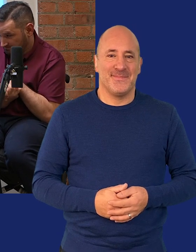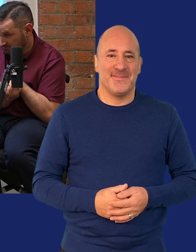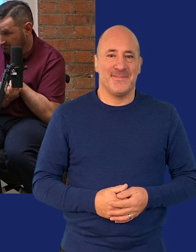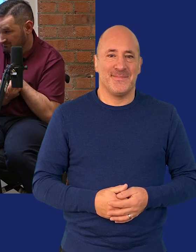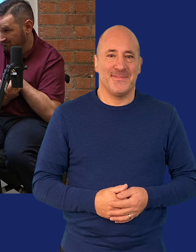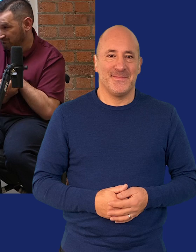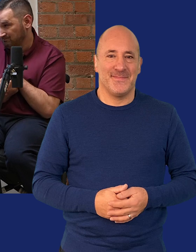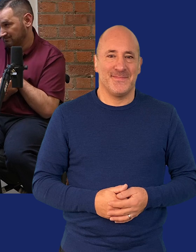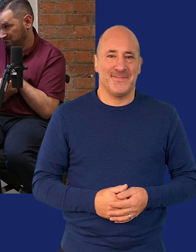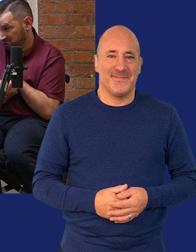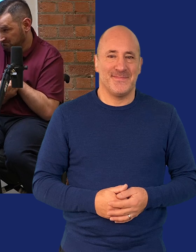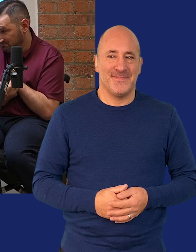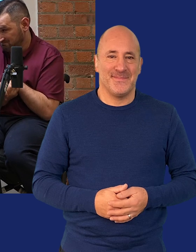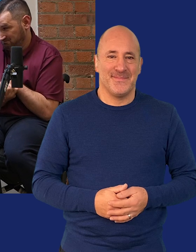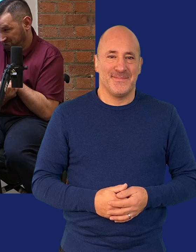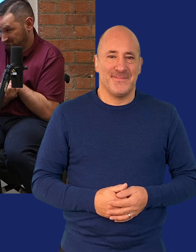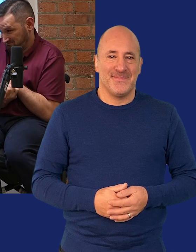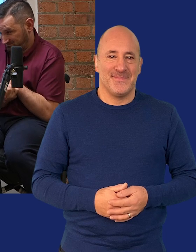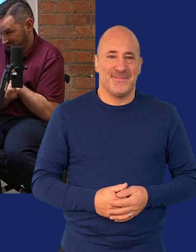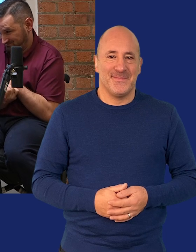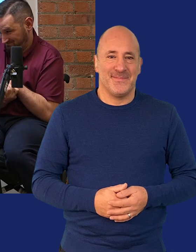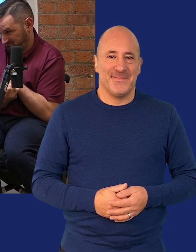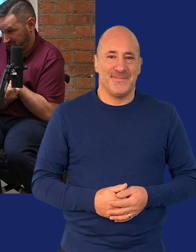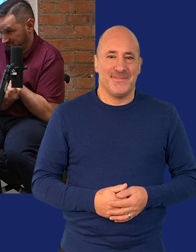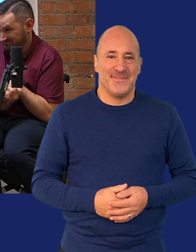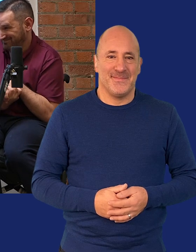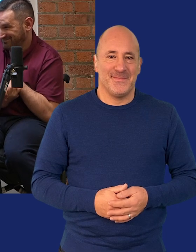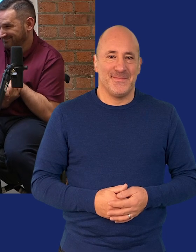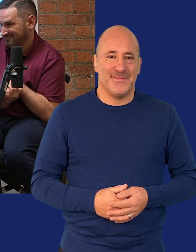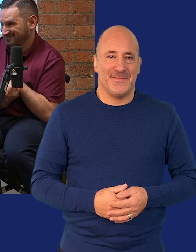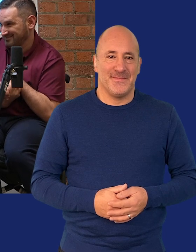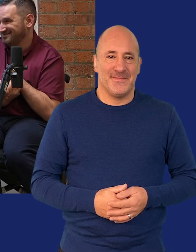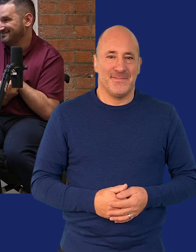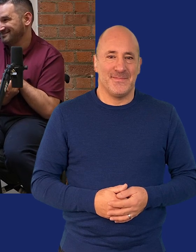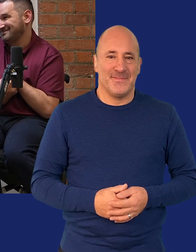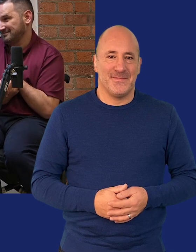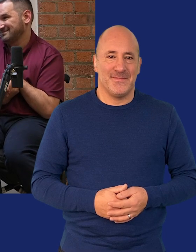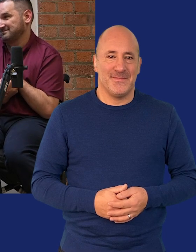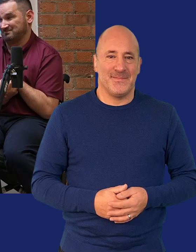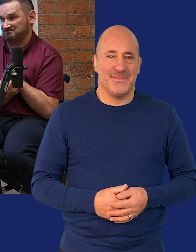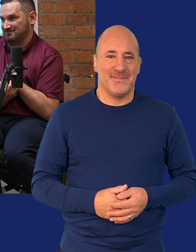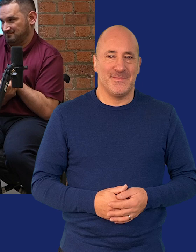Uh, we also have Adam, like, um, join us too.